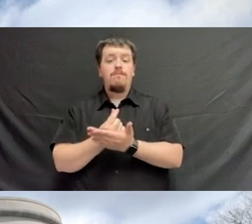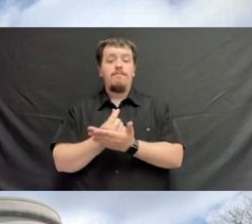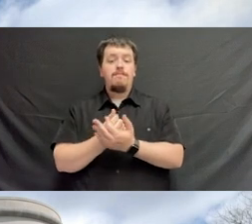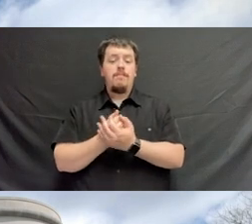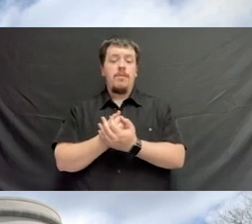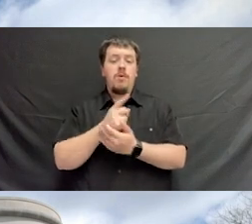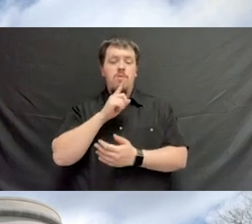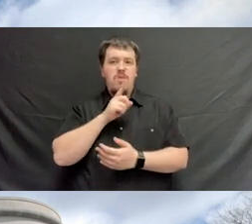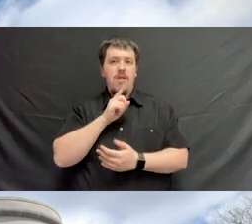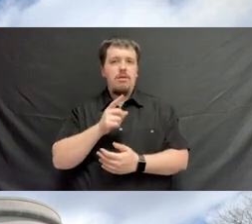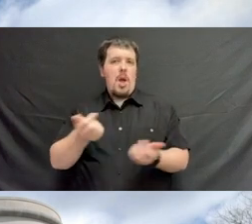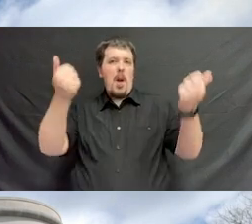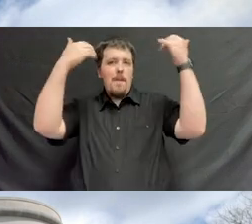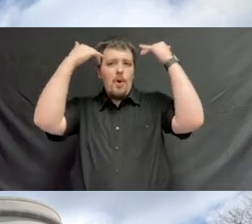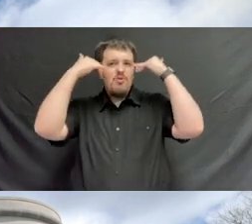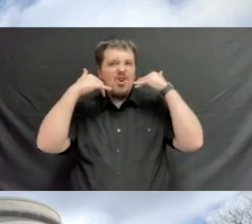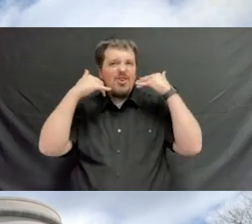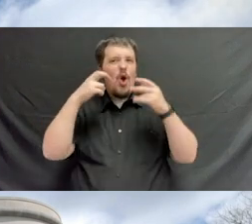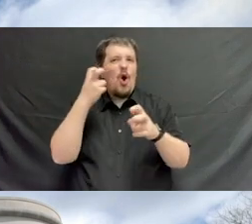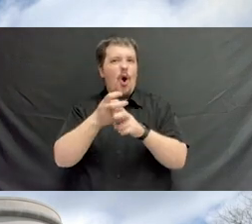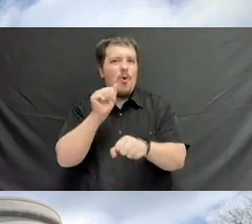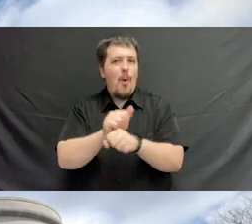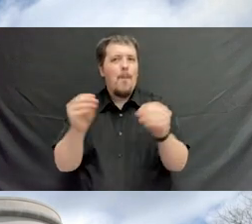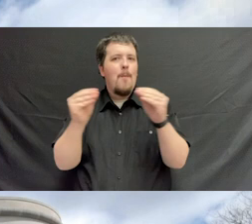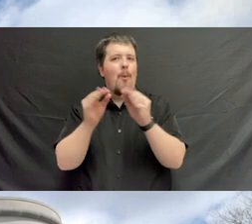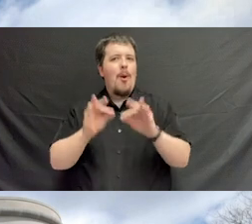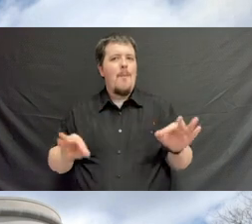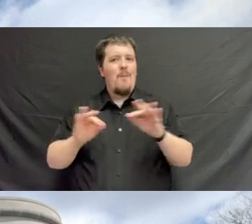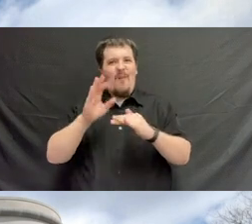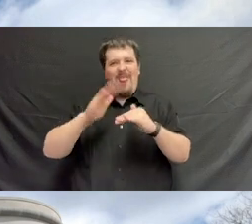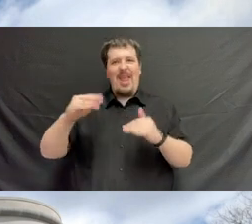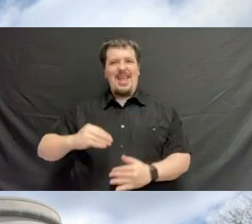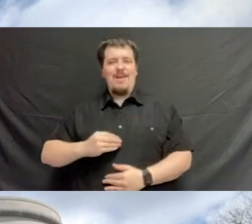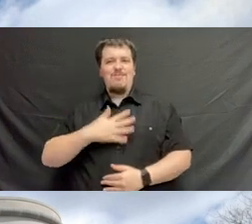perspiration is more important than inspiration as you go out into the professional world.